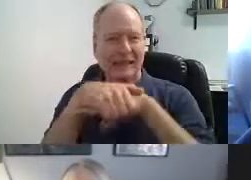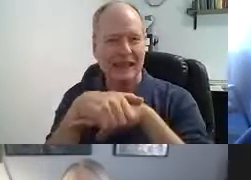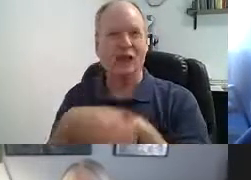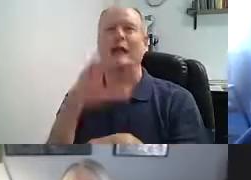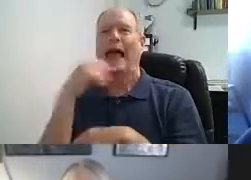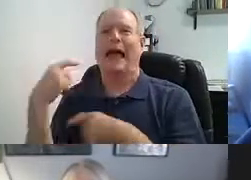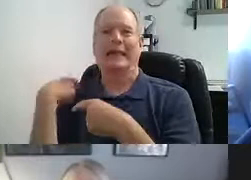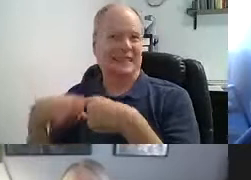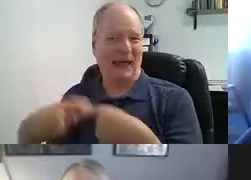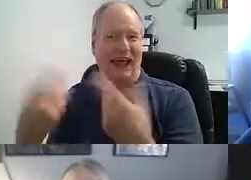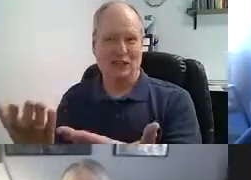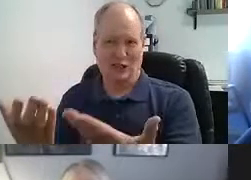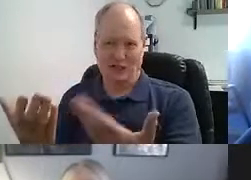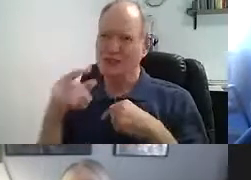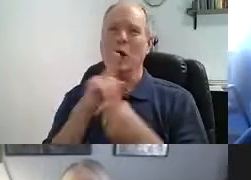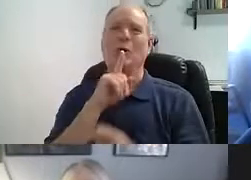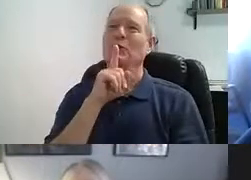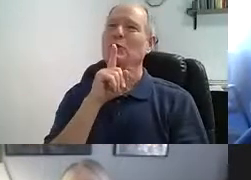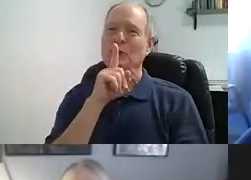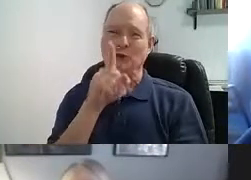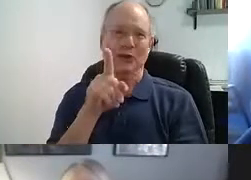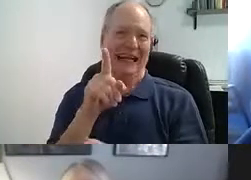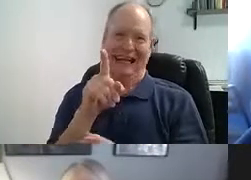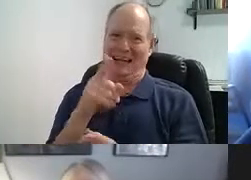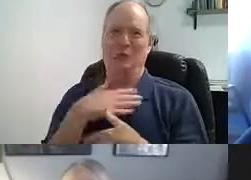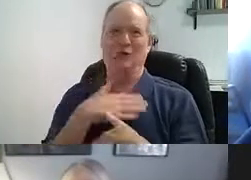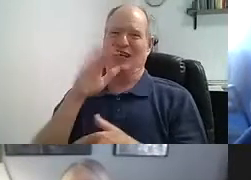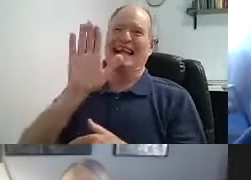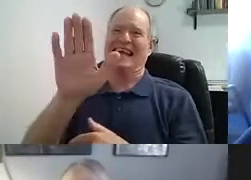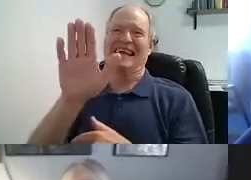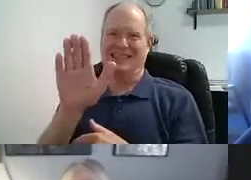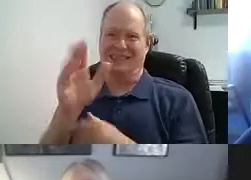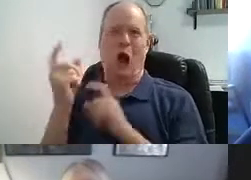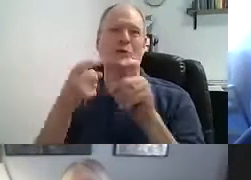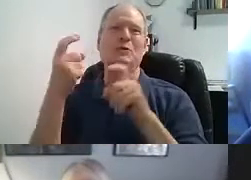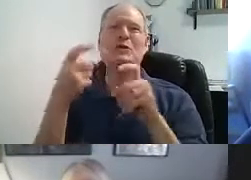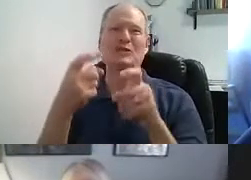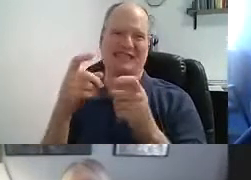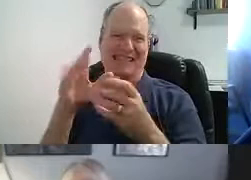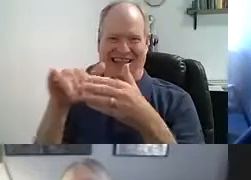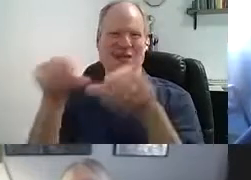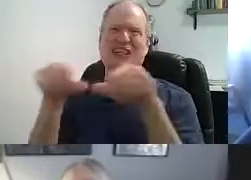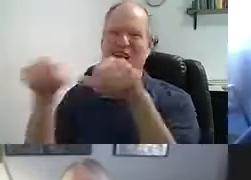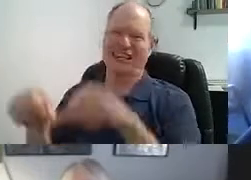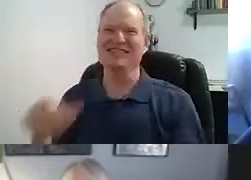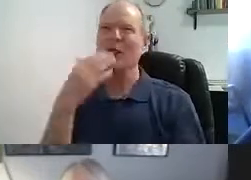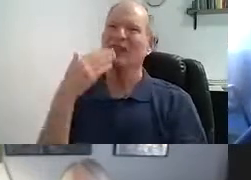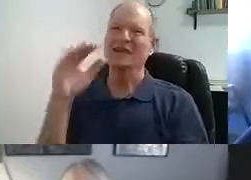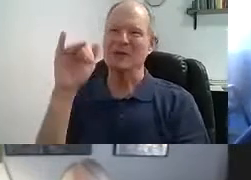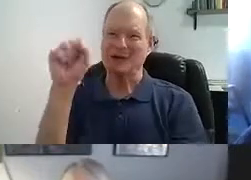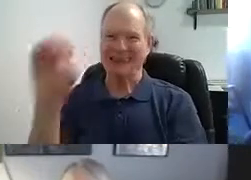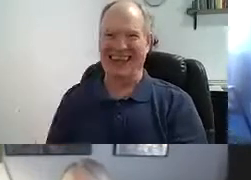English and Spanish. We really appreciate his contribution to the needed areas. Thank you, Jose.